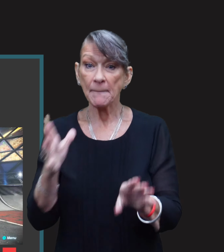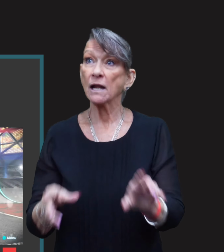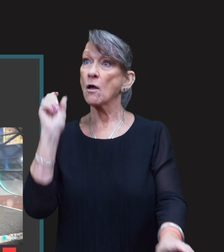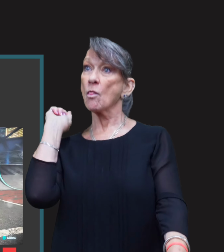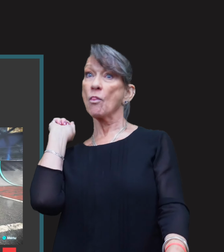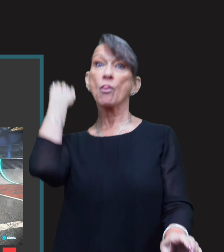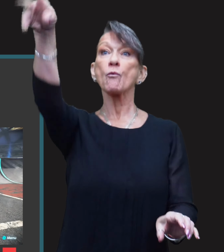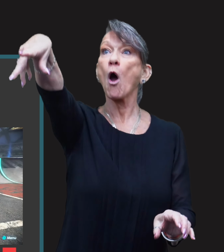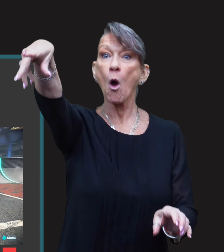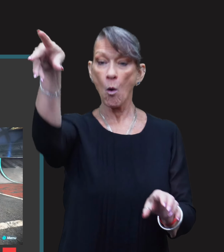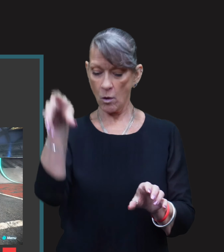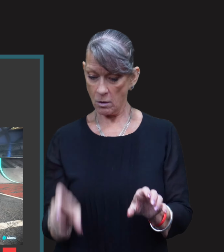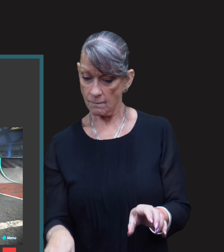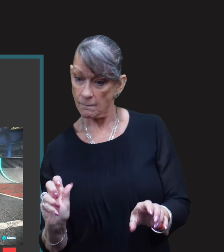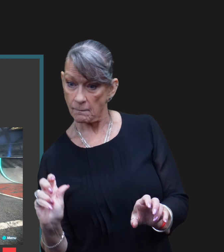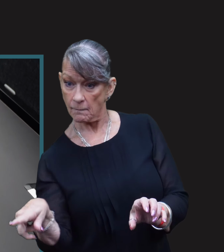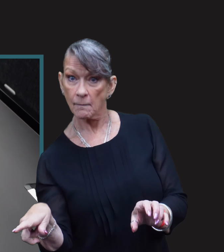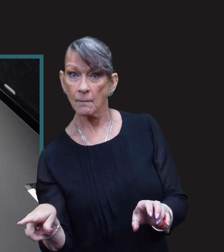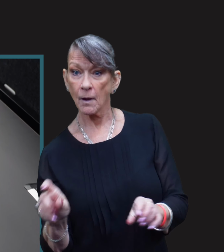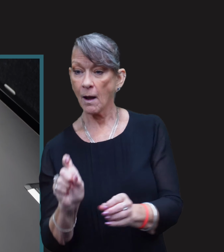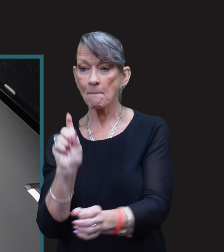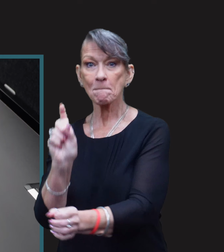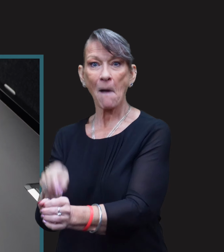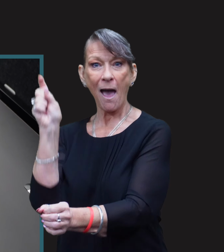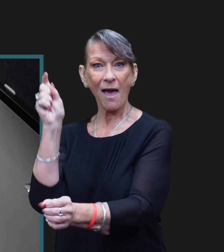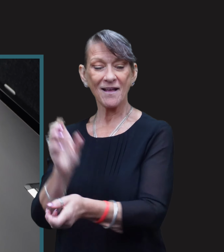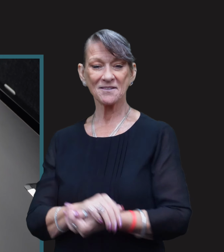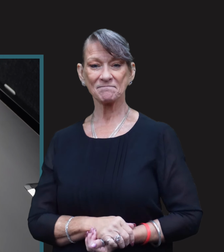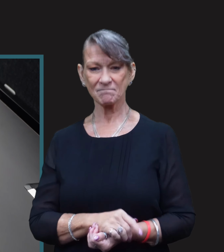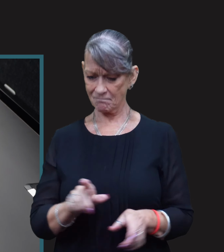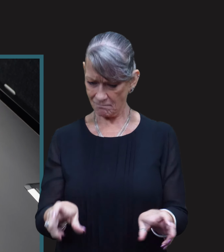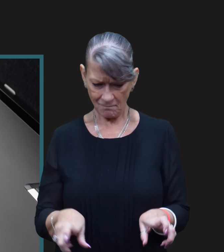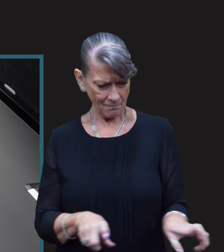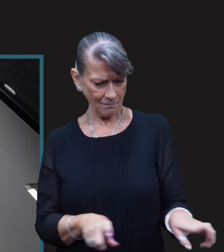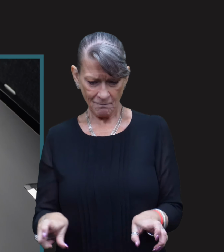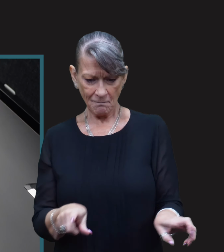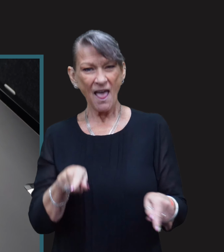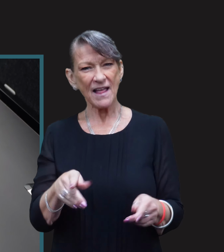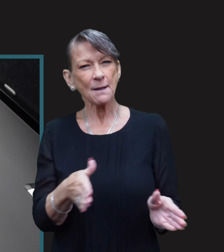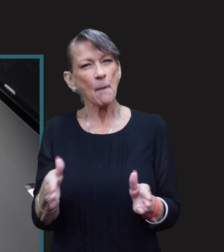shoot the ball towards the hoop. The motion gestures work well and become fairly